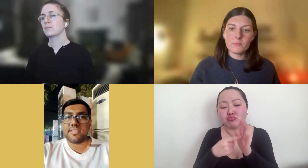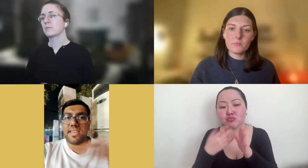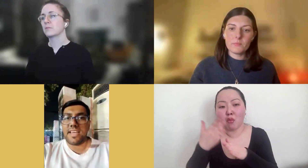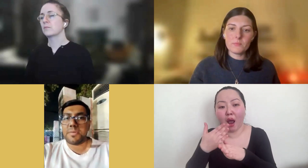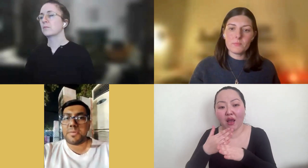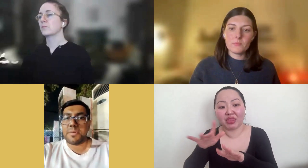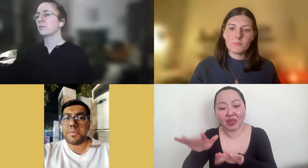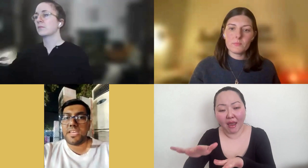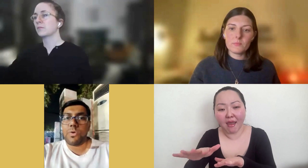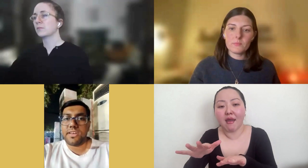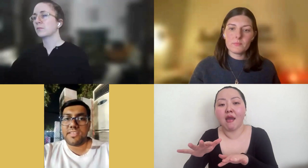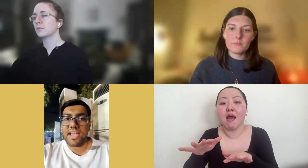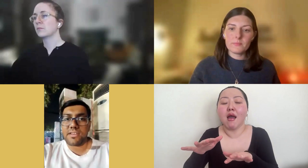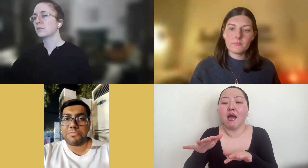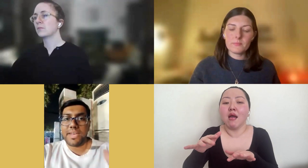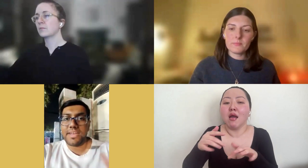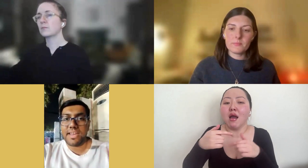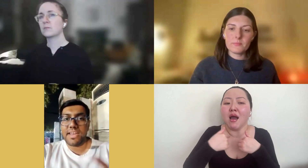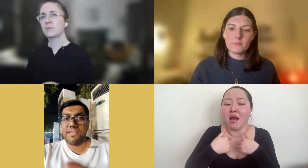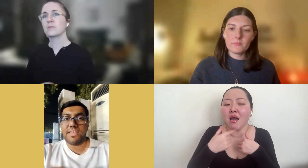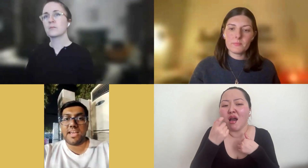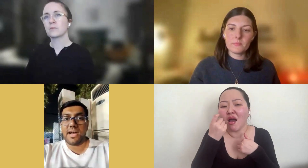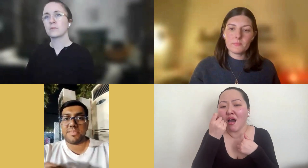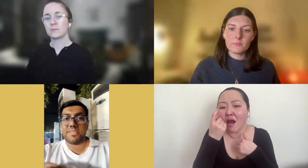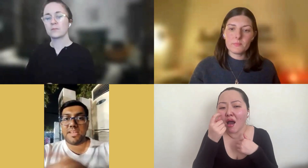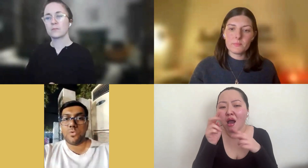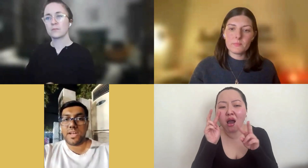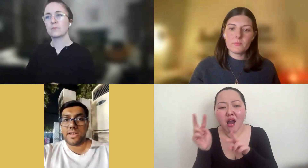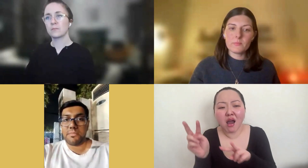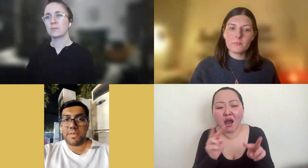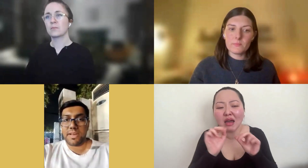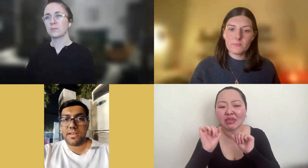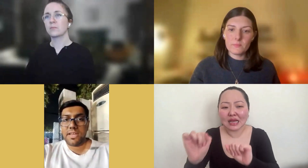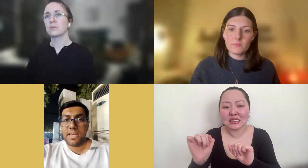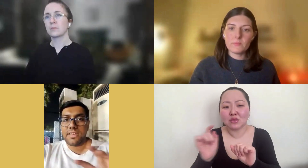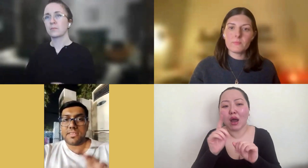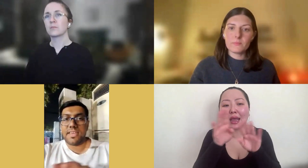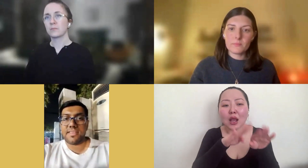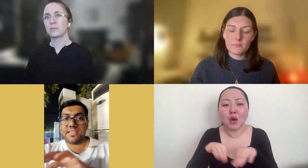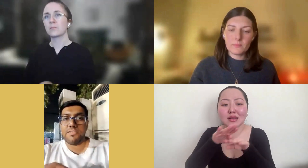it is seen as for the Equalities Act of 2010, everything comes under one umbrella, everything